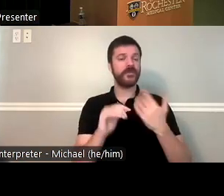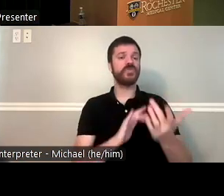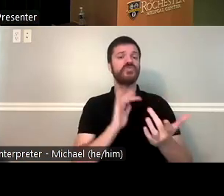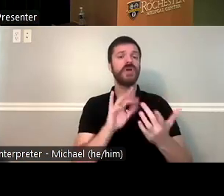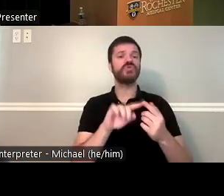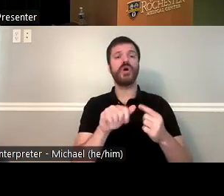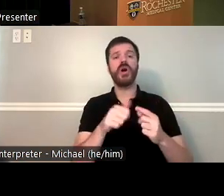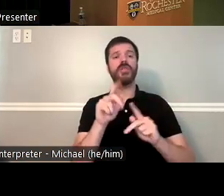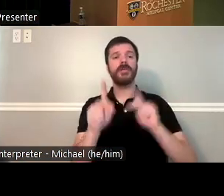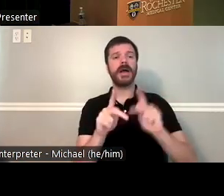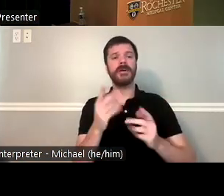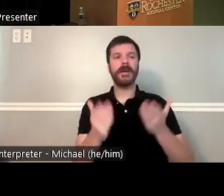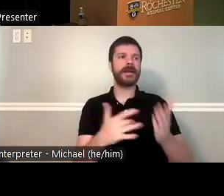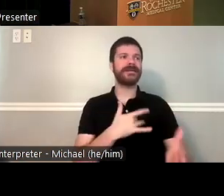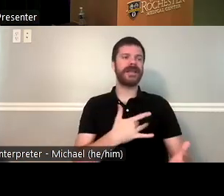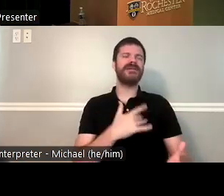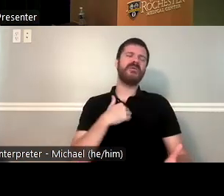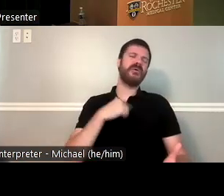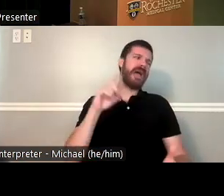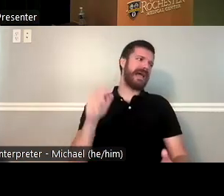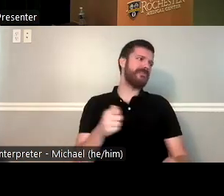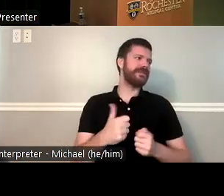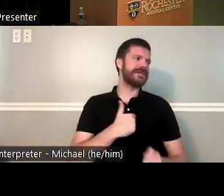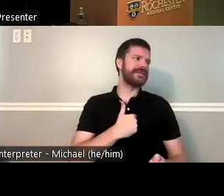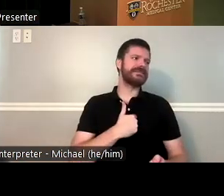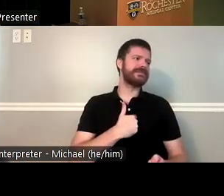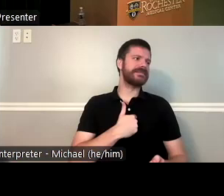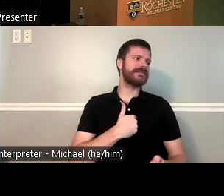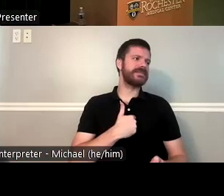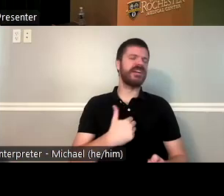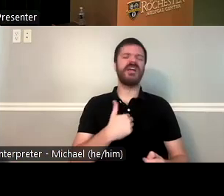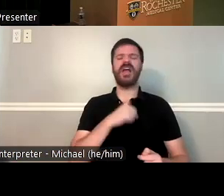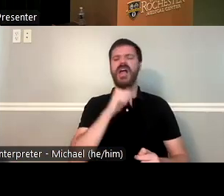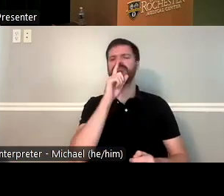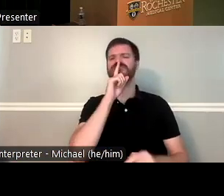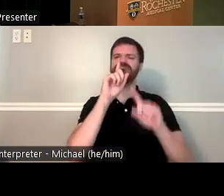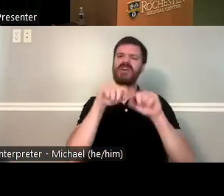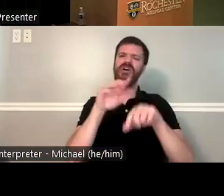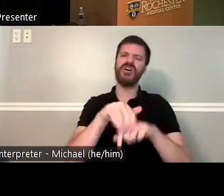might have felt I should be able to manage this or I don't depend on others it's shameful um I